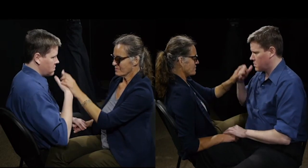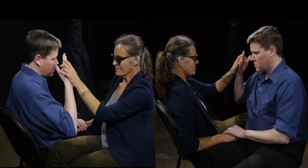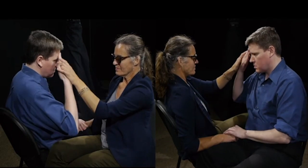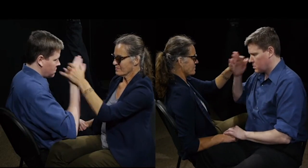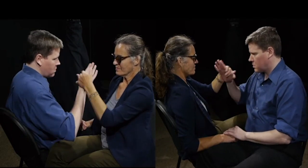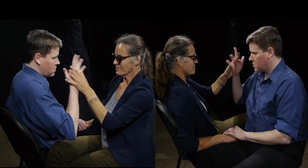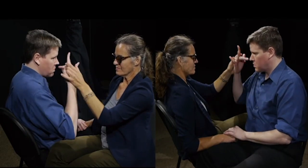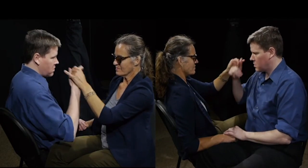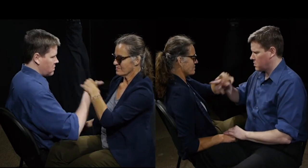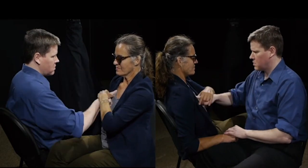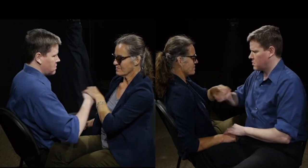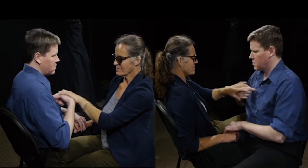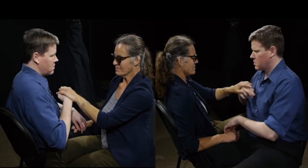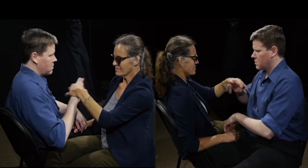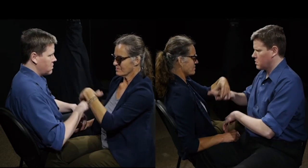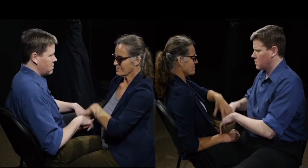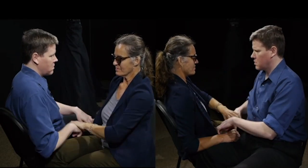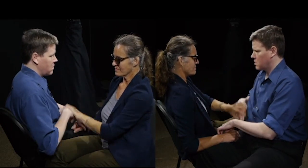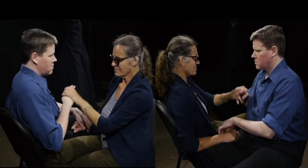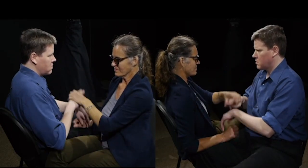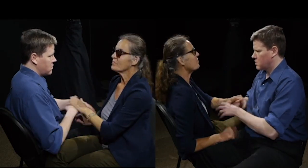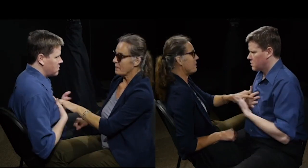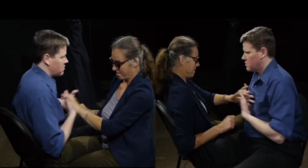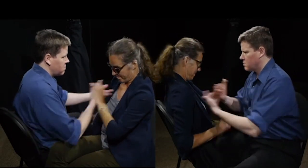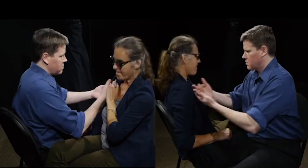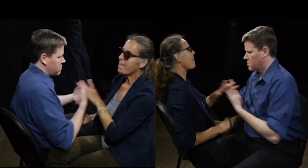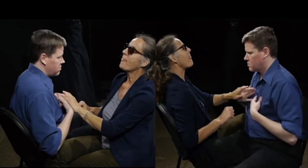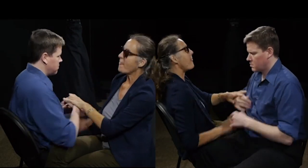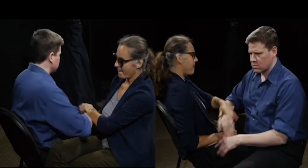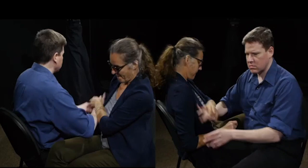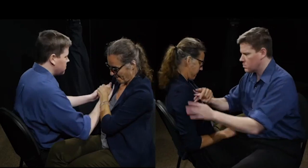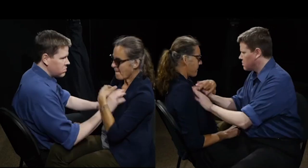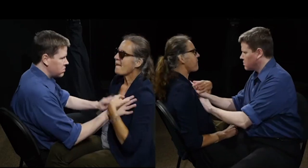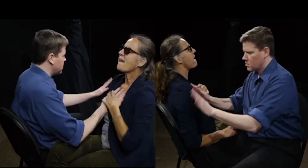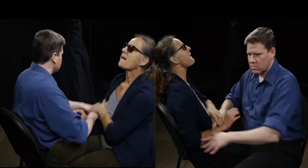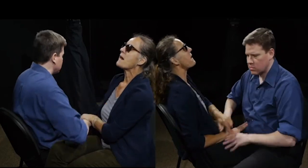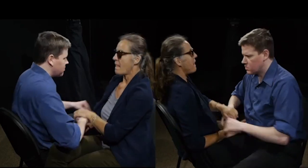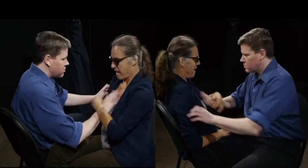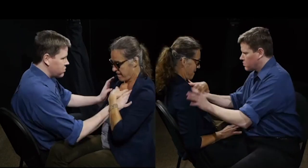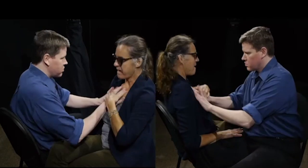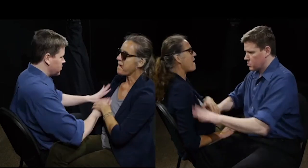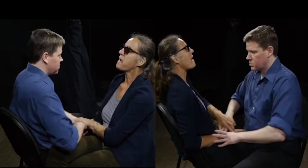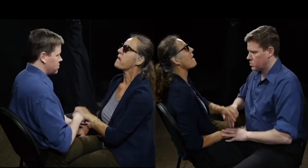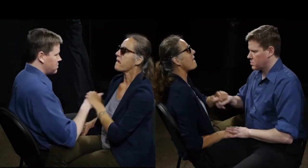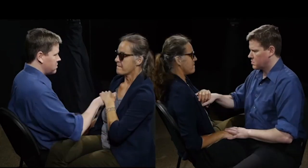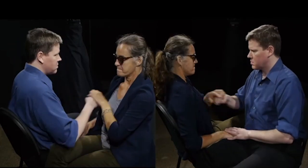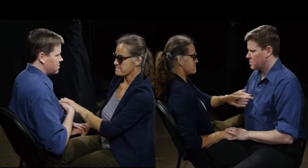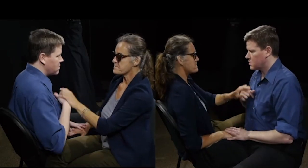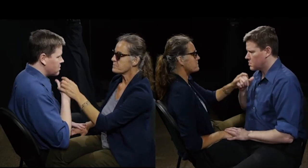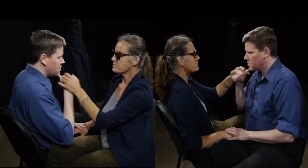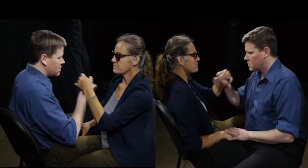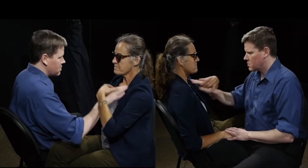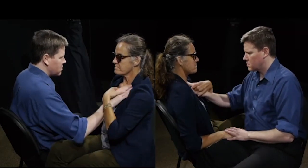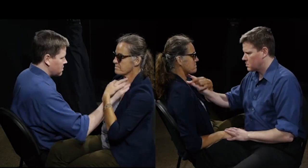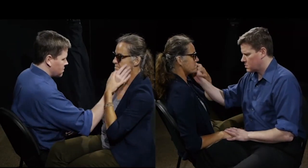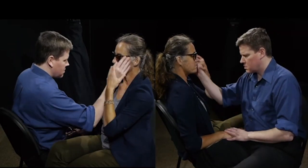While some of the patterns researchers have identified are old news for us, others we didn't pick up on because we didn't think about it explicitly.